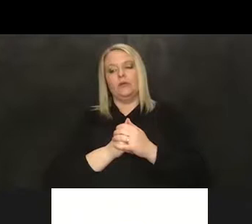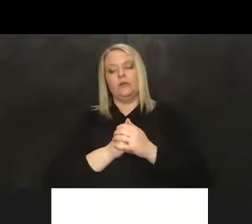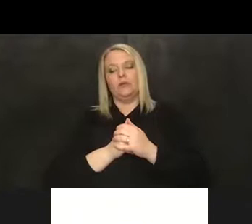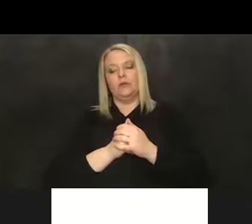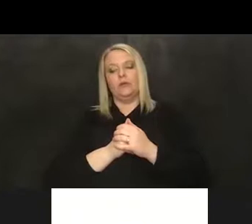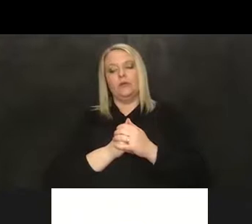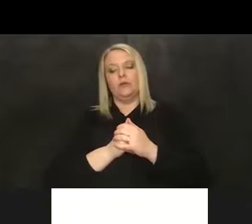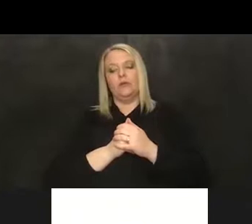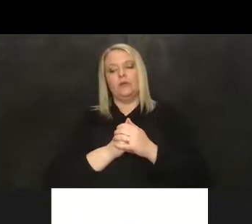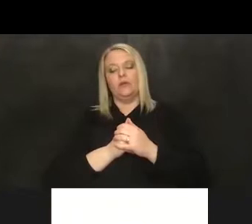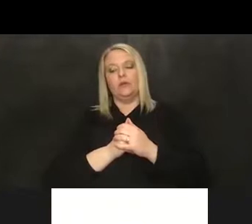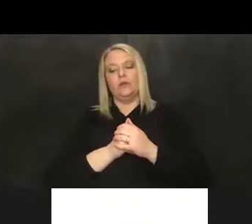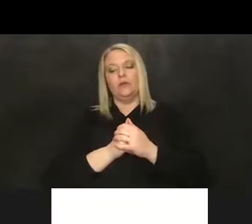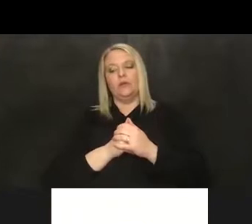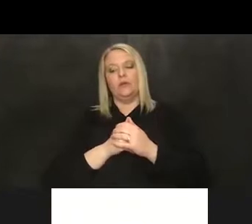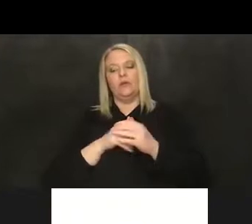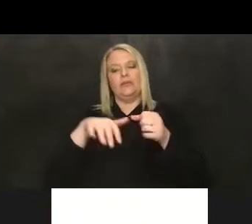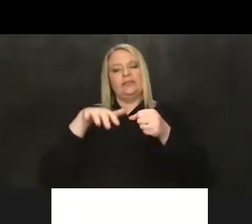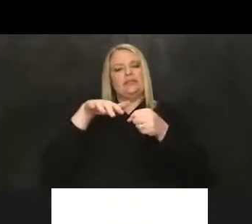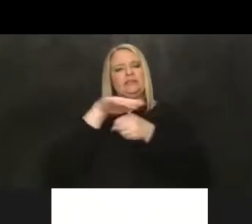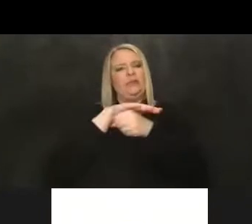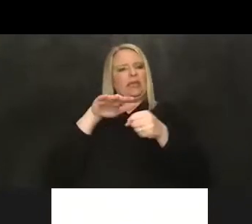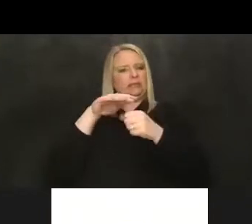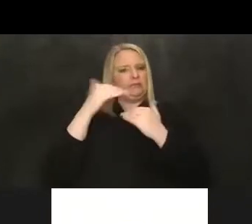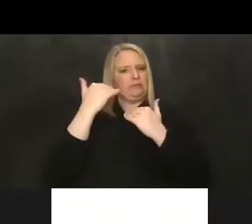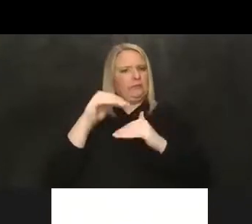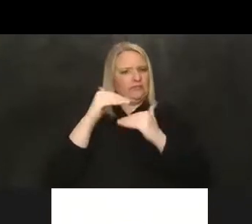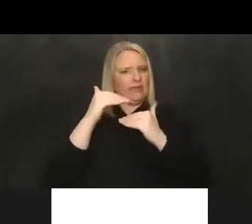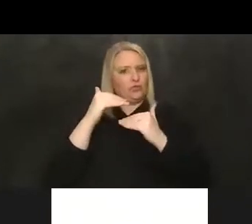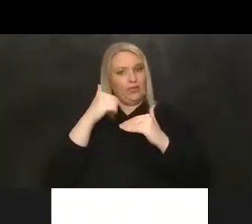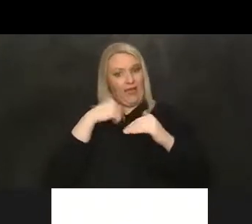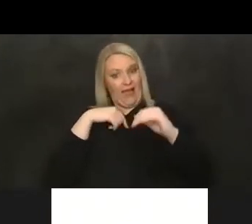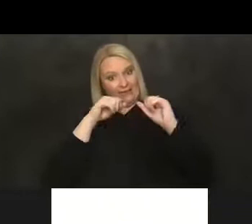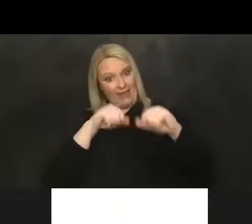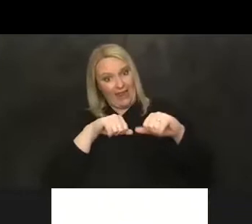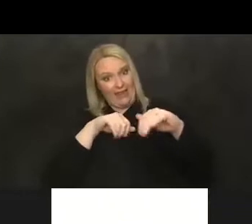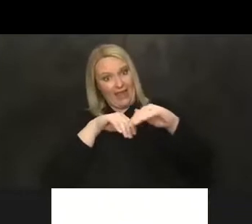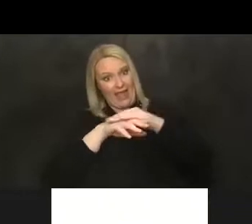is in space limitations, and you know, am I going to be able to get into the rehearsal space of that